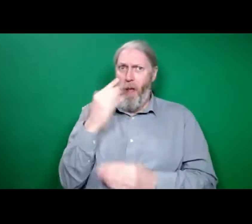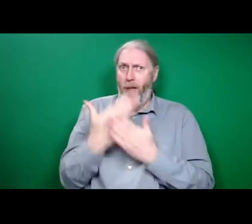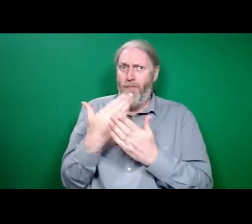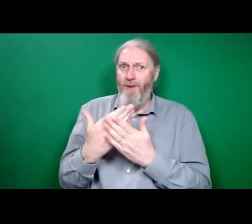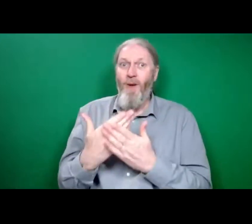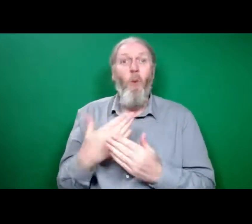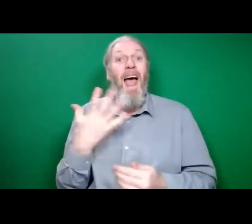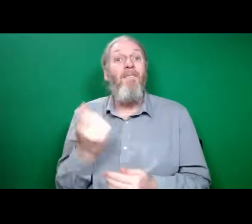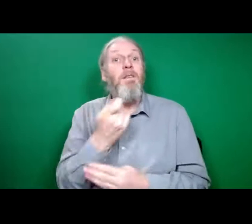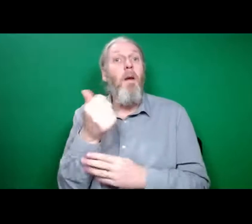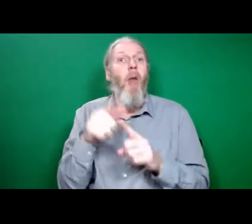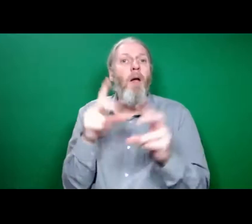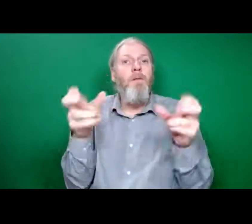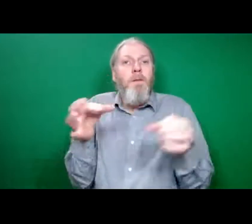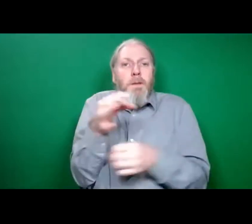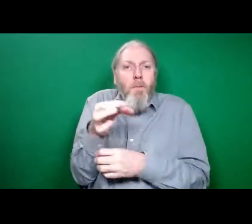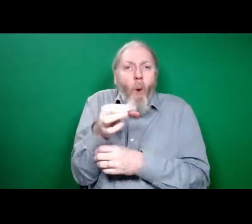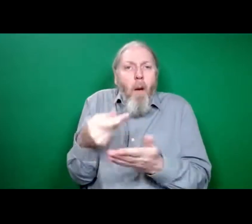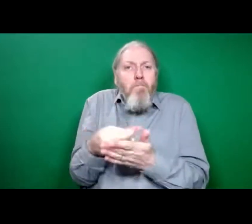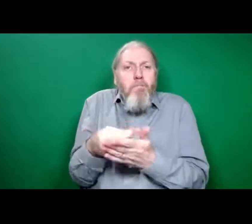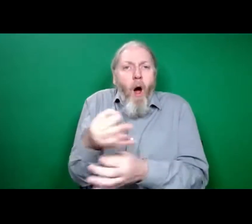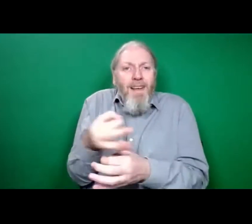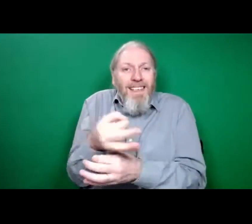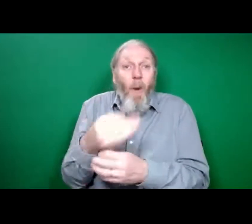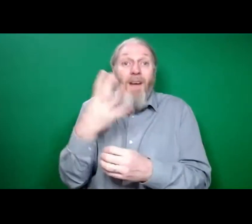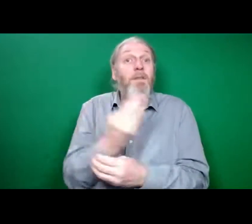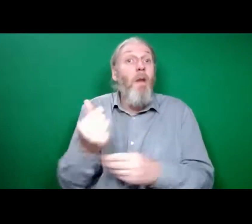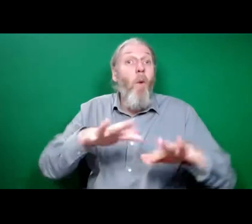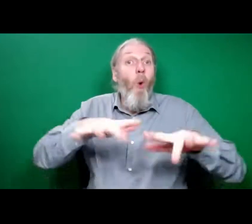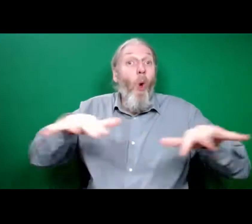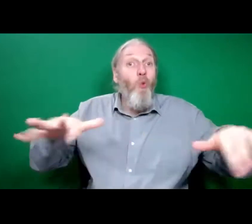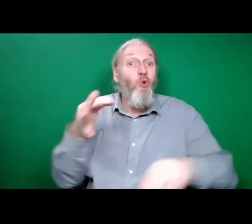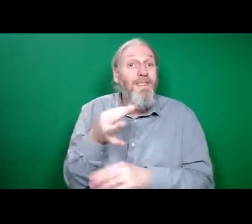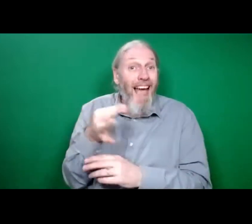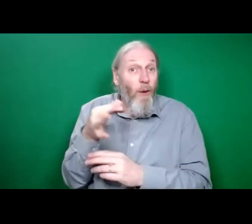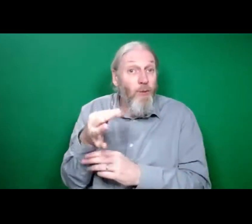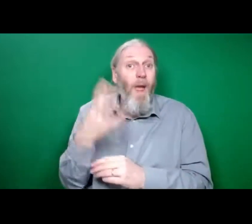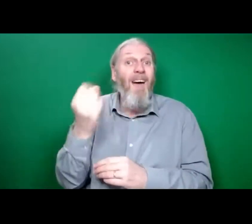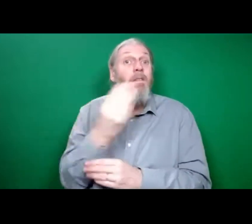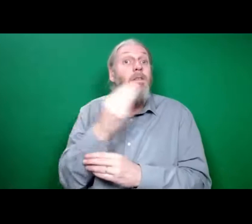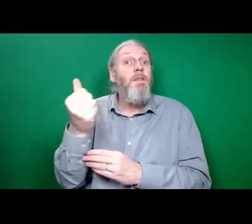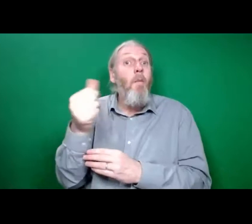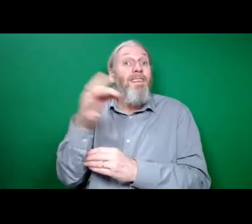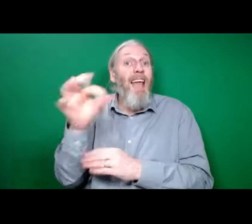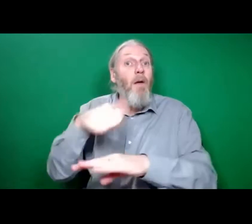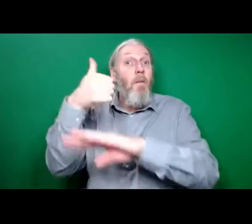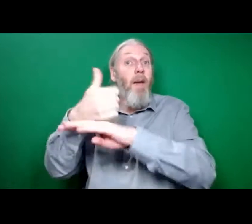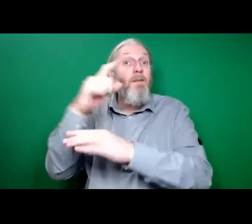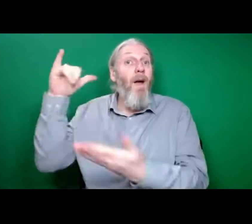generates footfall and spend alongside creating civic pride. To date, investment in high streets is generally